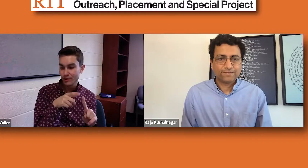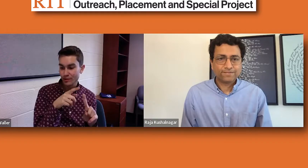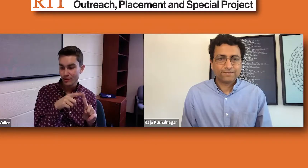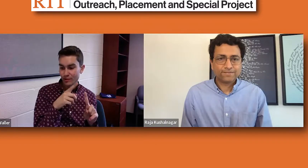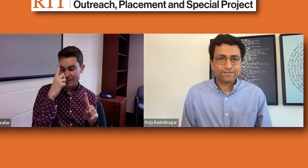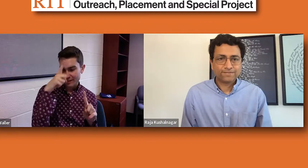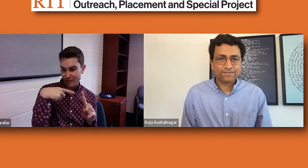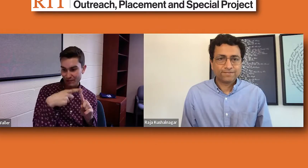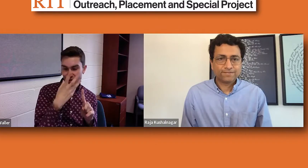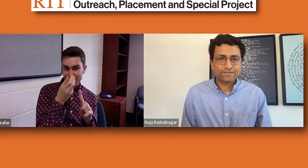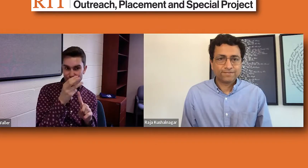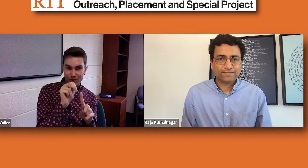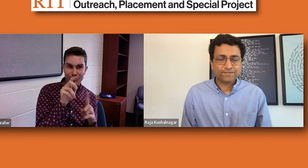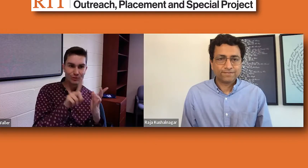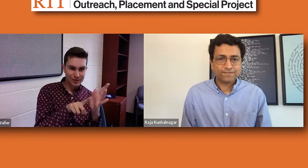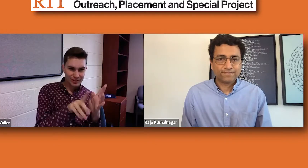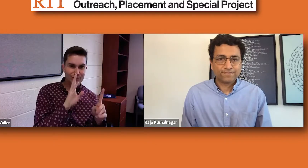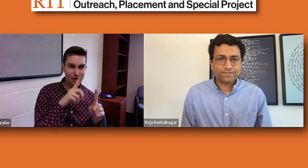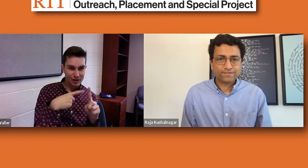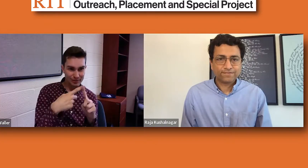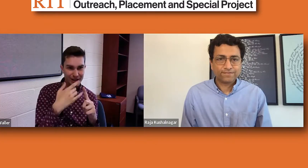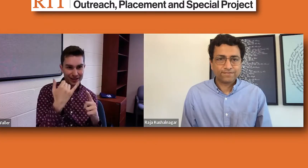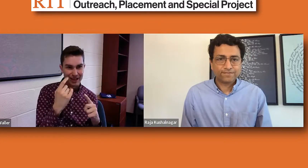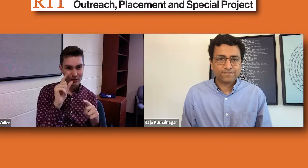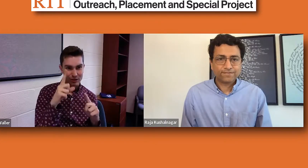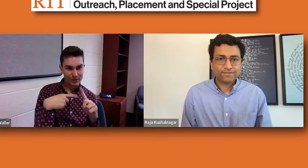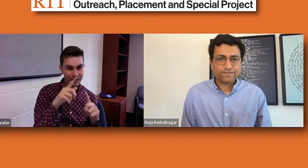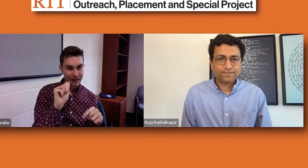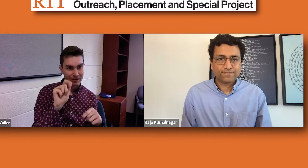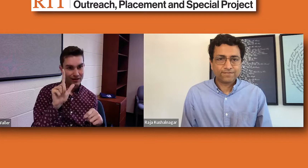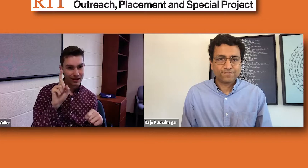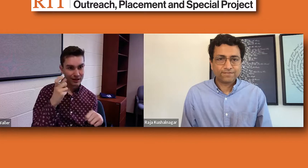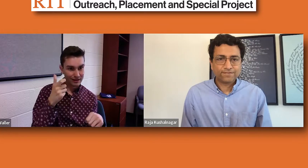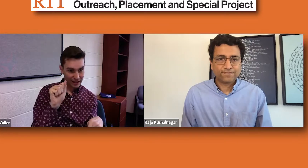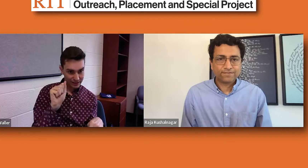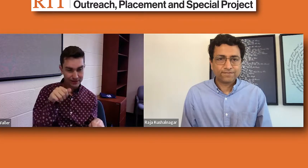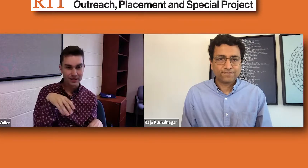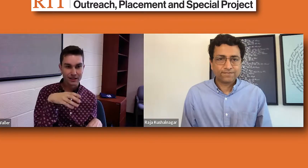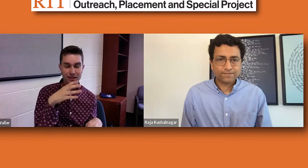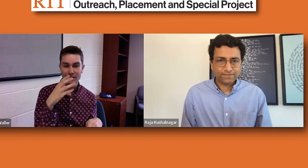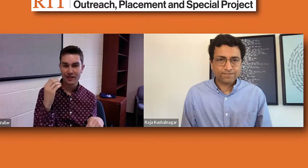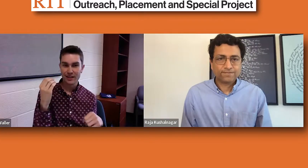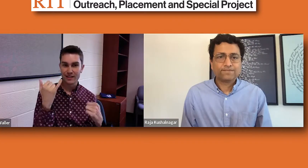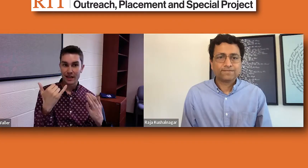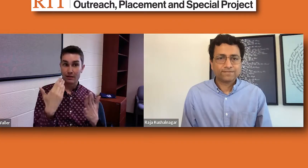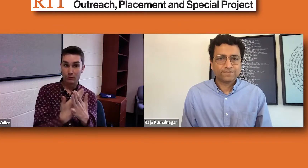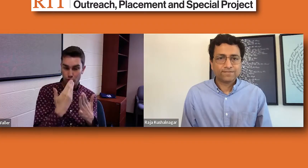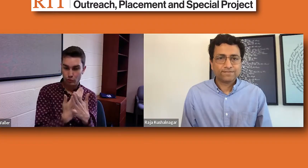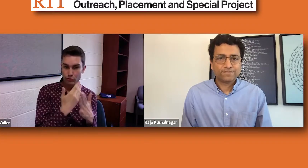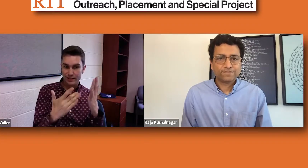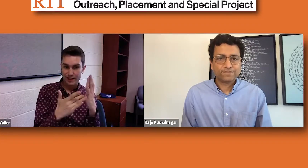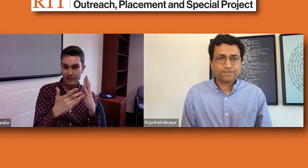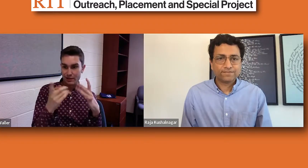And so what you're talking about now, you know, thinking about your own research and talking about like the Alexa